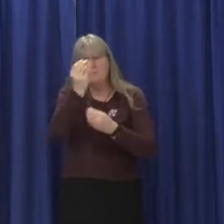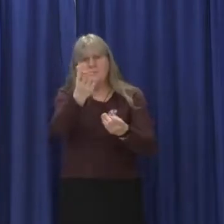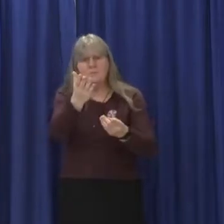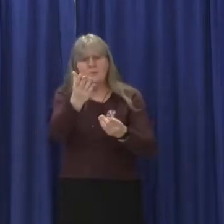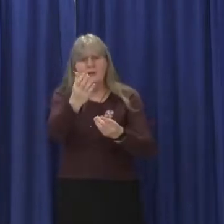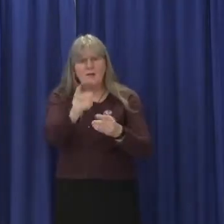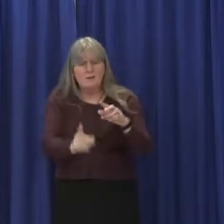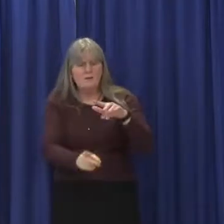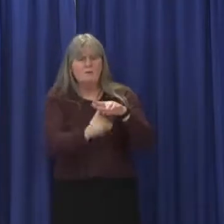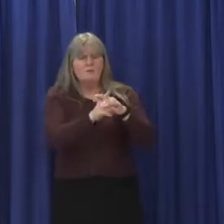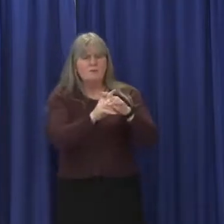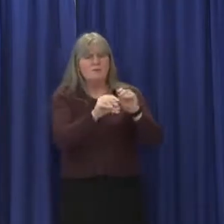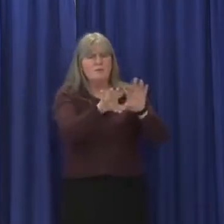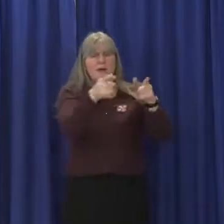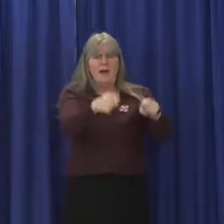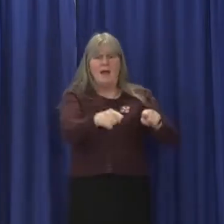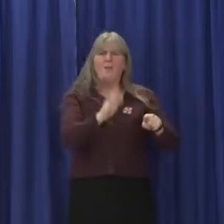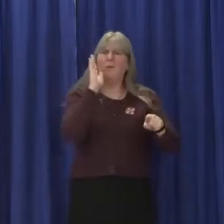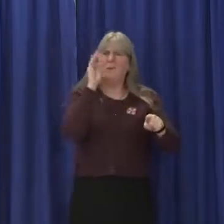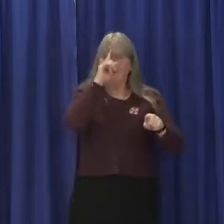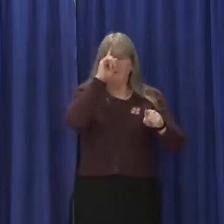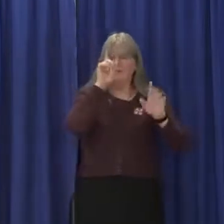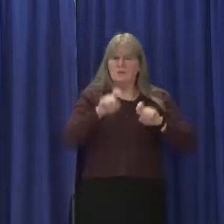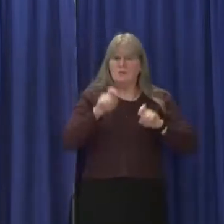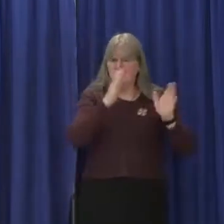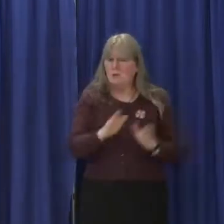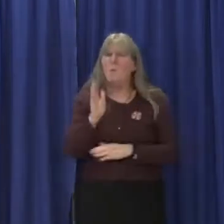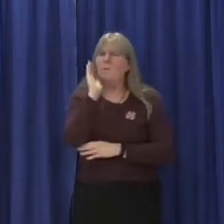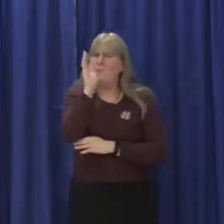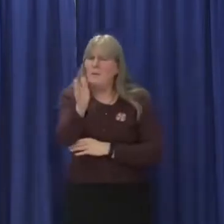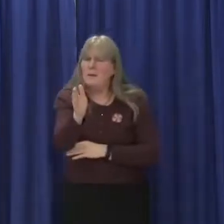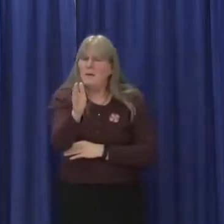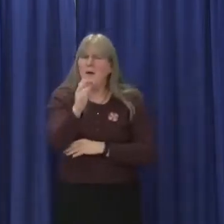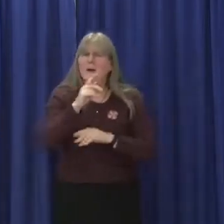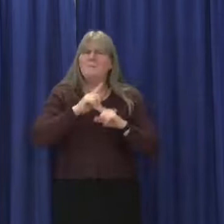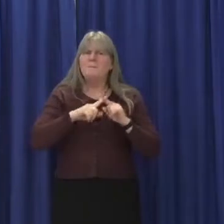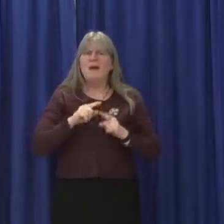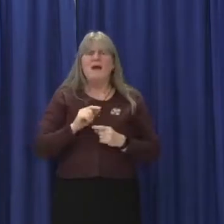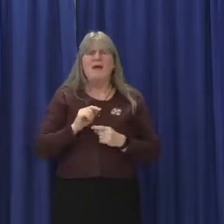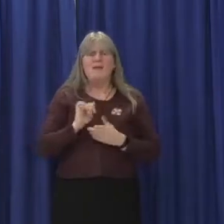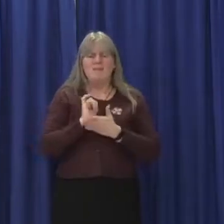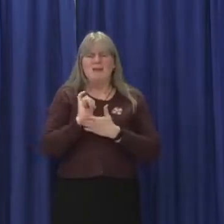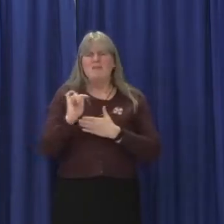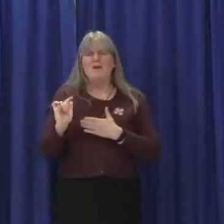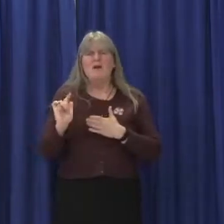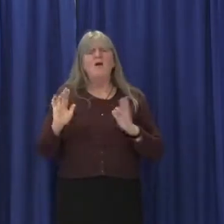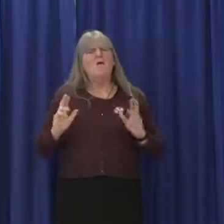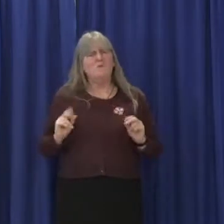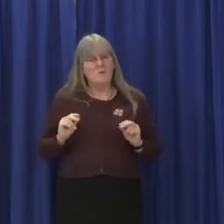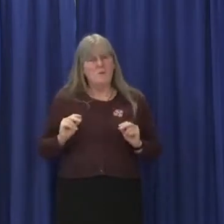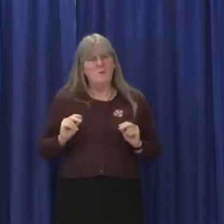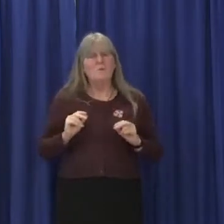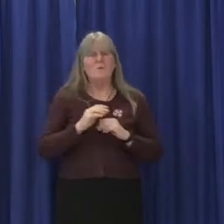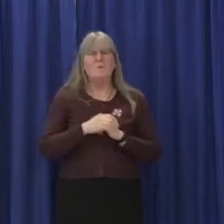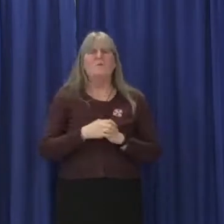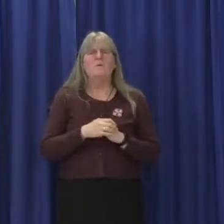they have in the past with their testing strategy. But we are not going it alone here, with a new testing strategy in the Yukon.